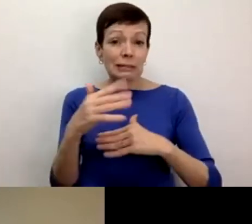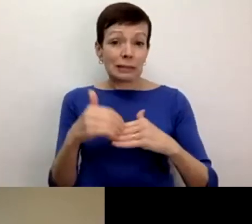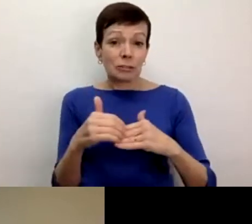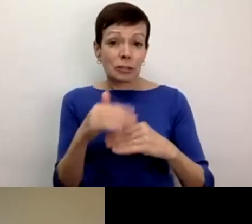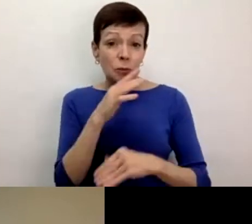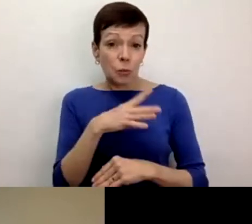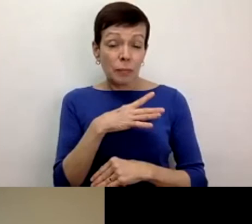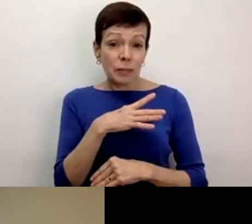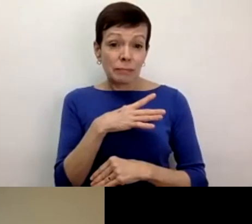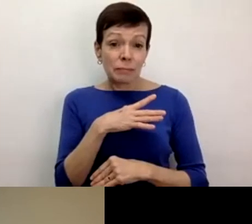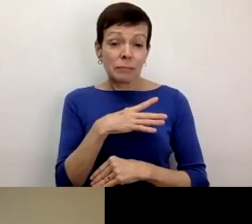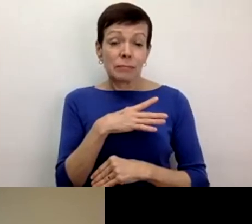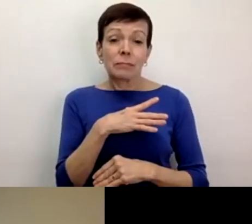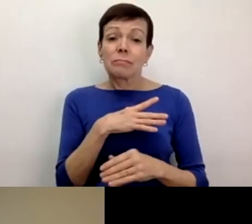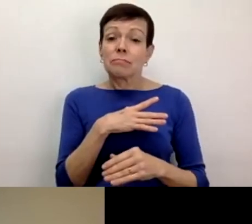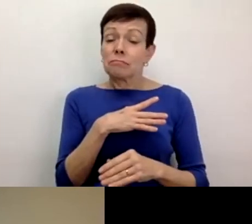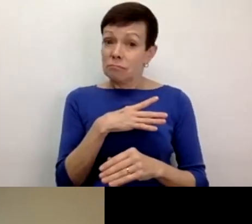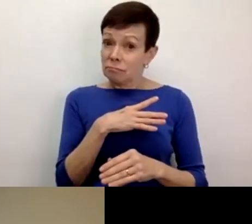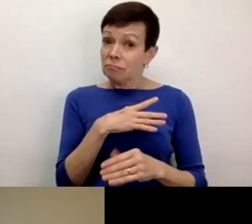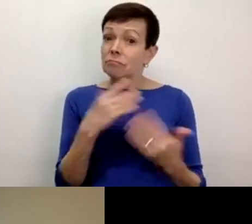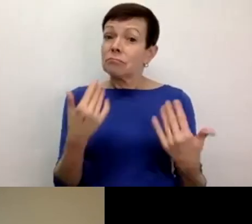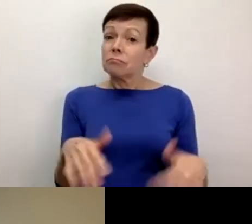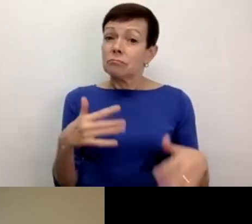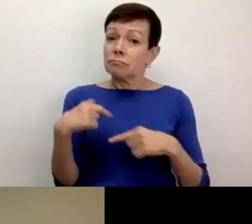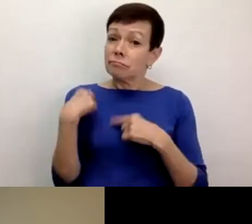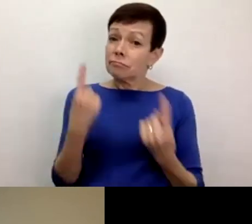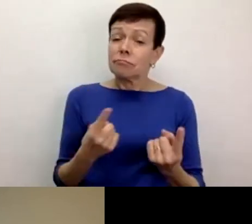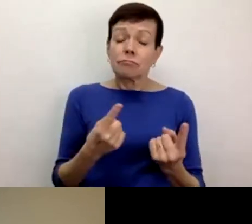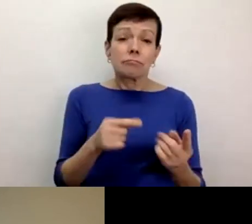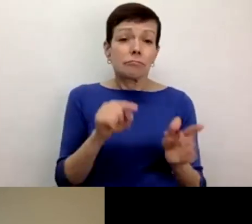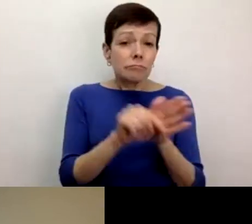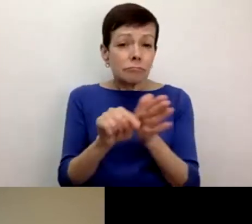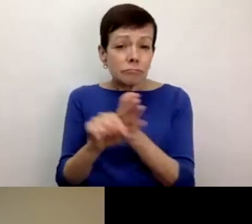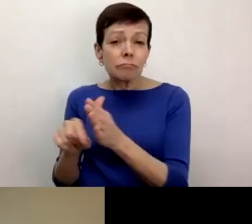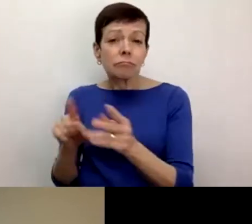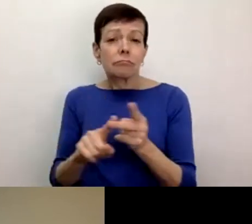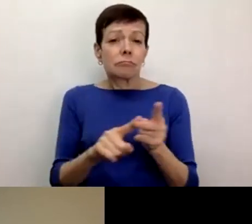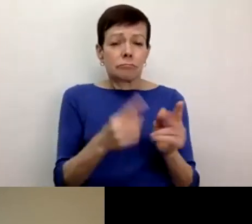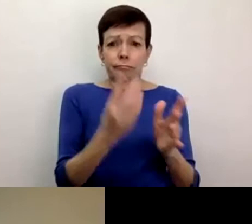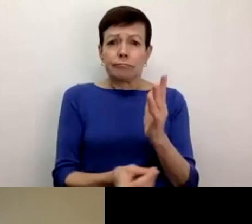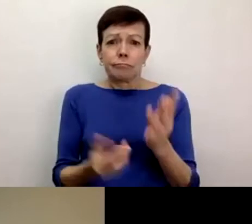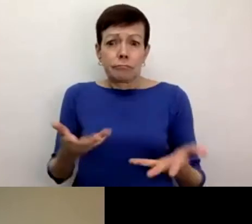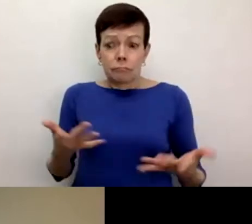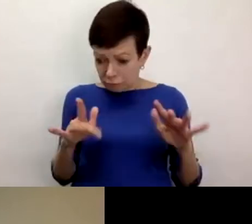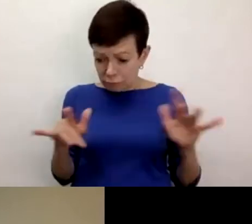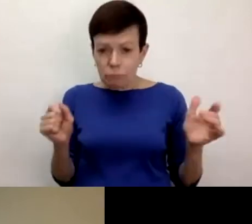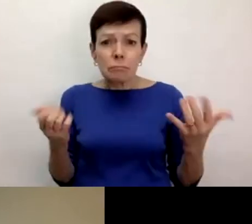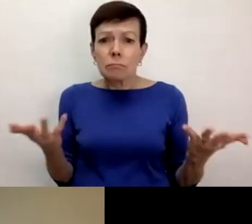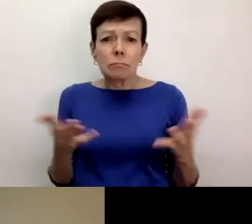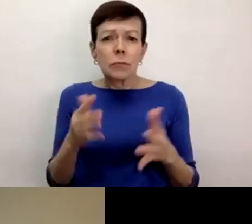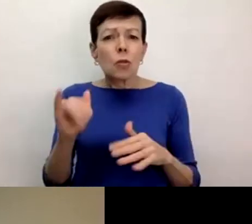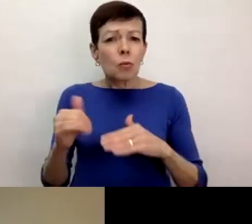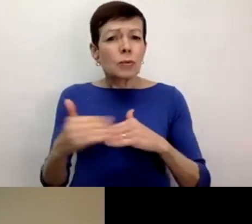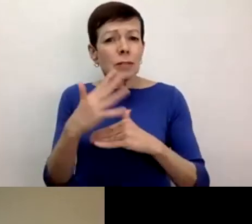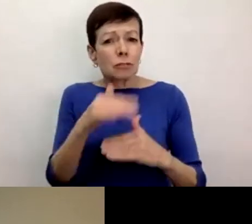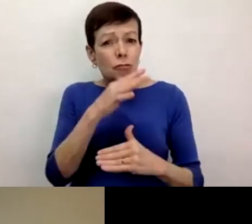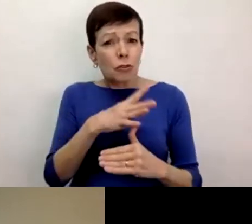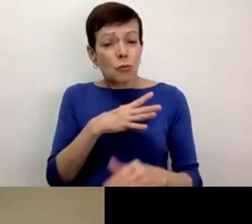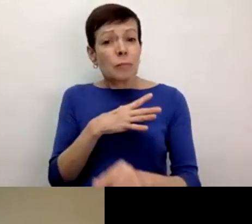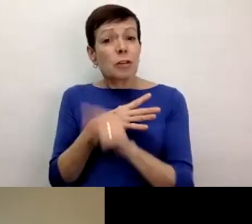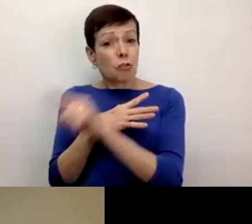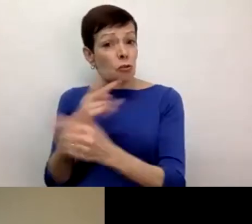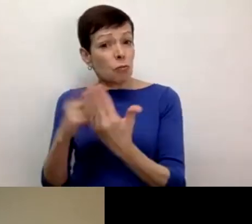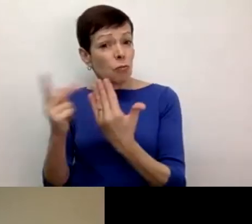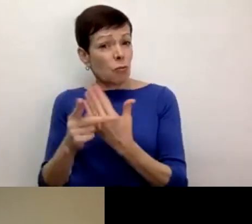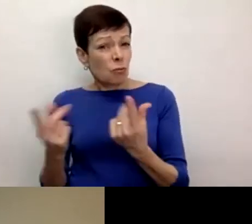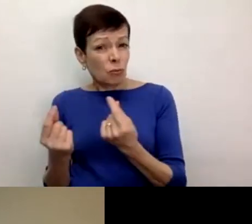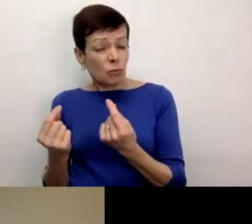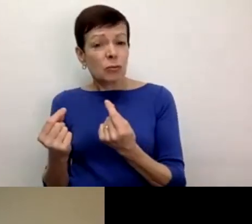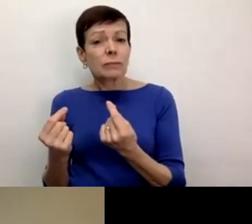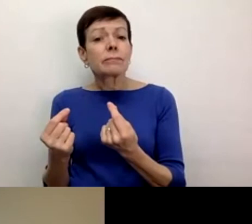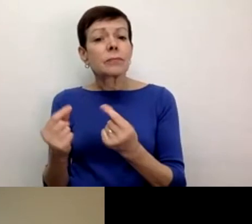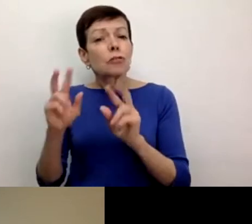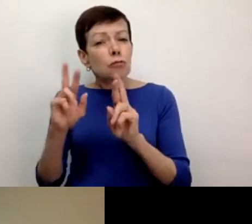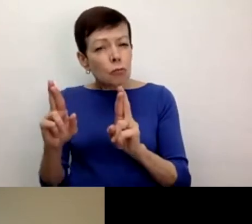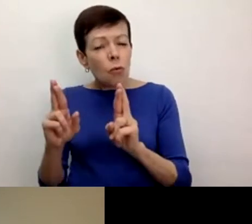the program that she does is one that where she hopes that she can teach these young women